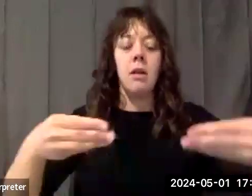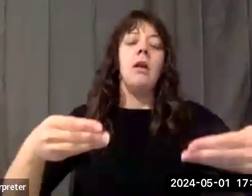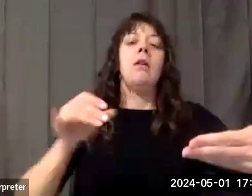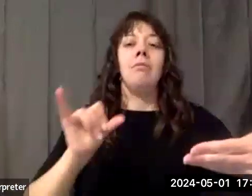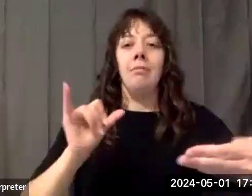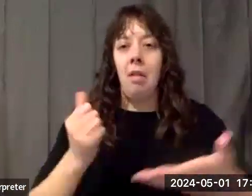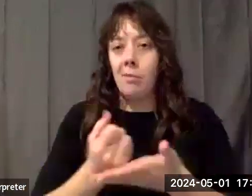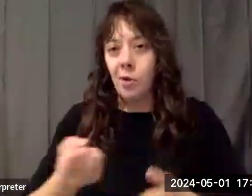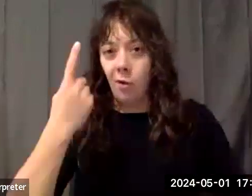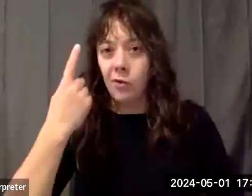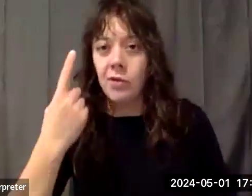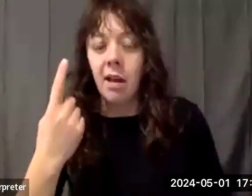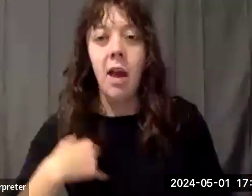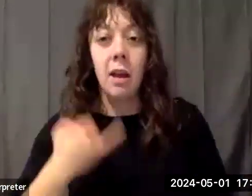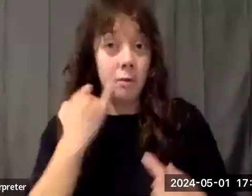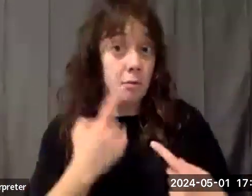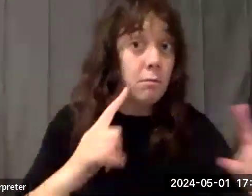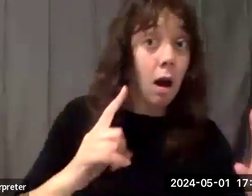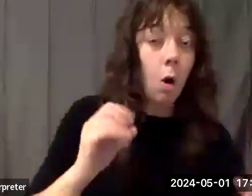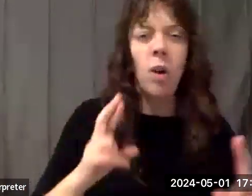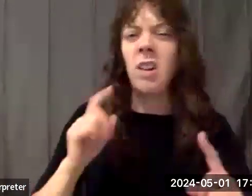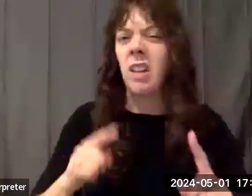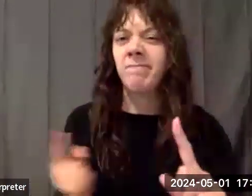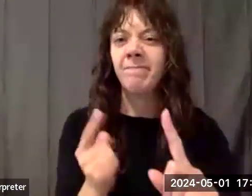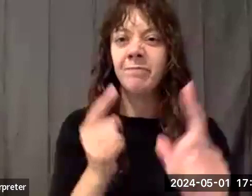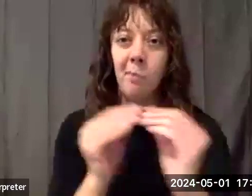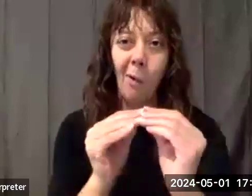impact that we're looking for. And so I'm gonna kick over to Harold now